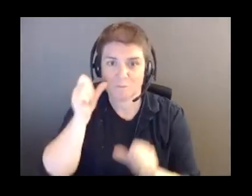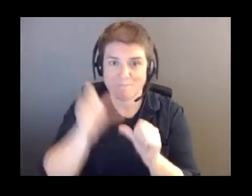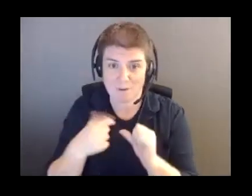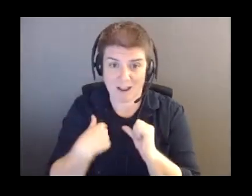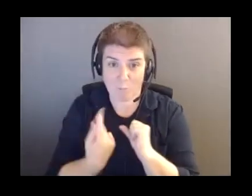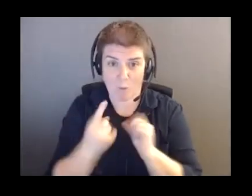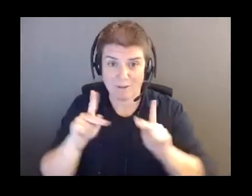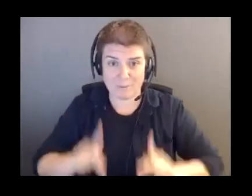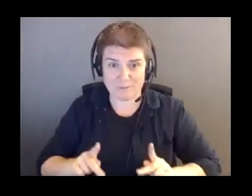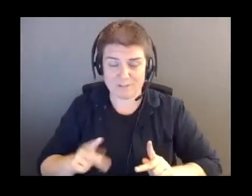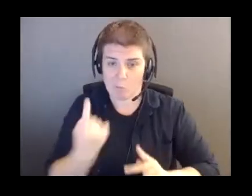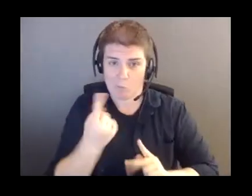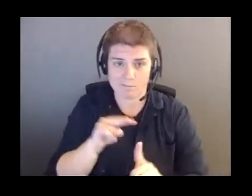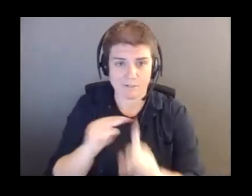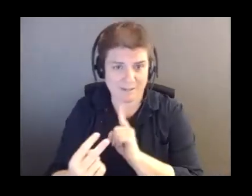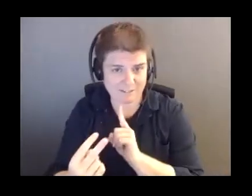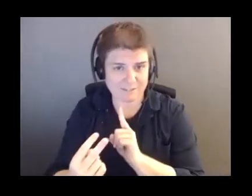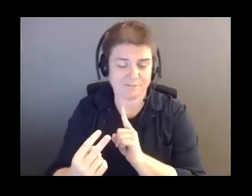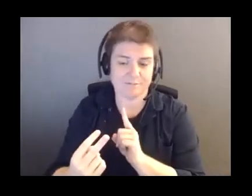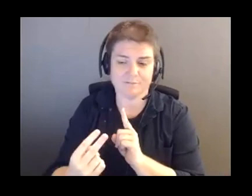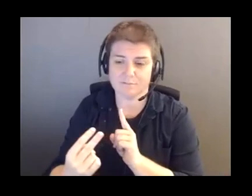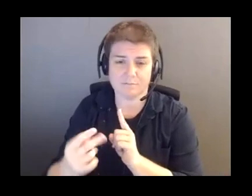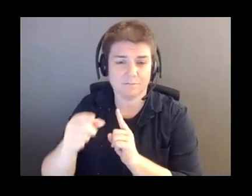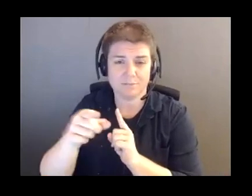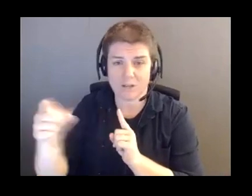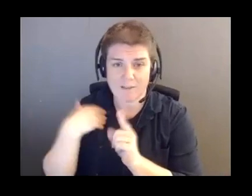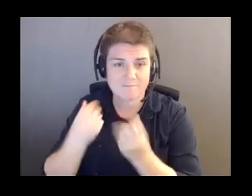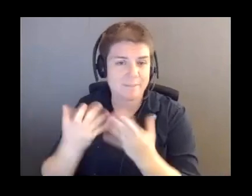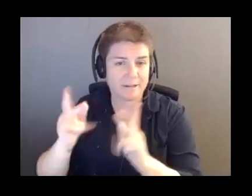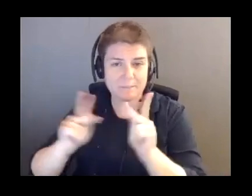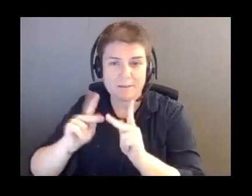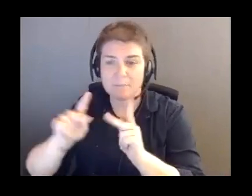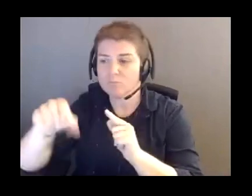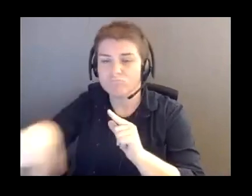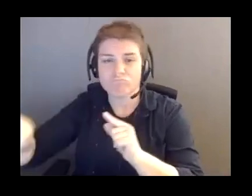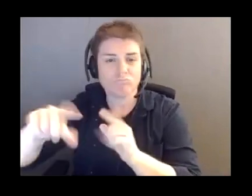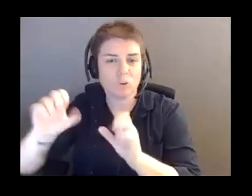perspective and there are lots of folks that you can look to within your organizations